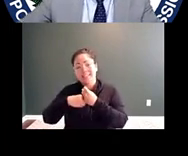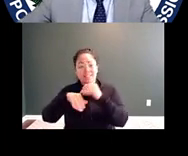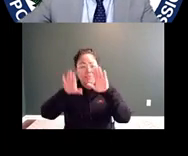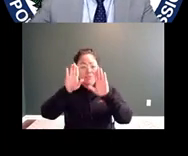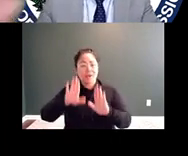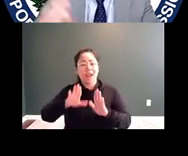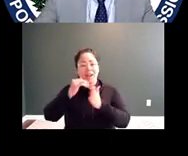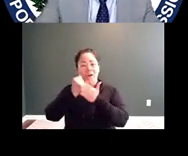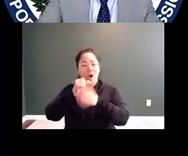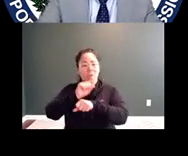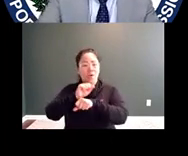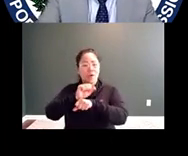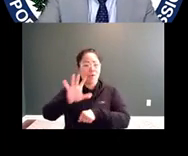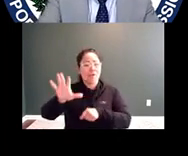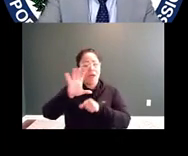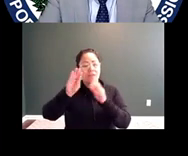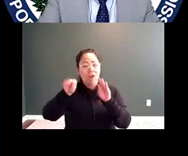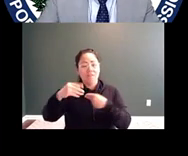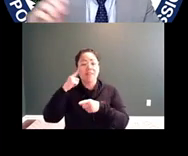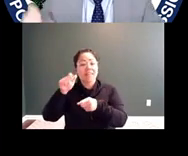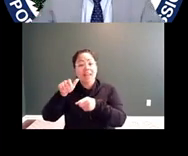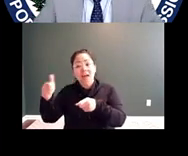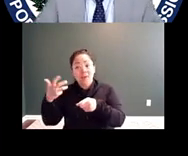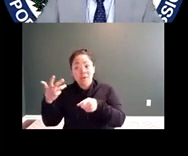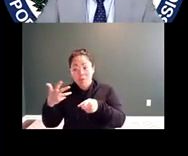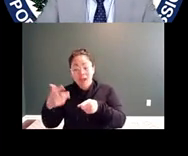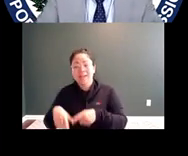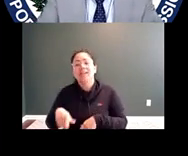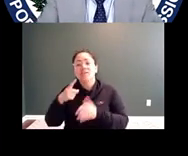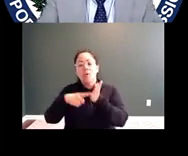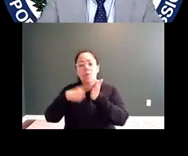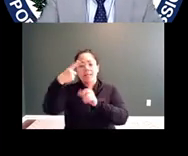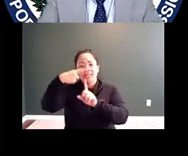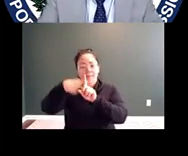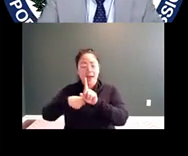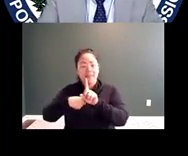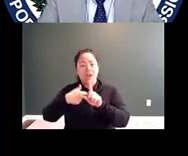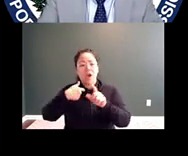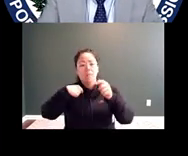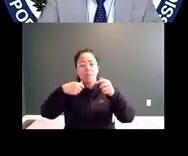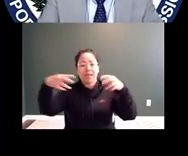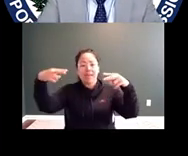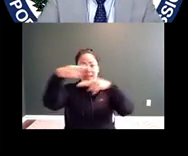around the office. The other thing that I think is so great about it is about once a month, we simply cut it off and pull it down and start over.